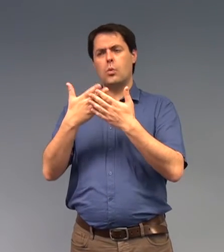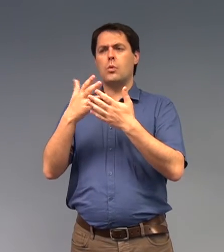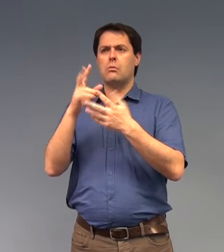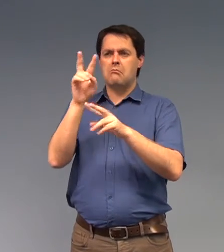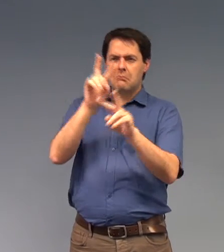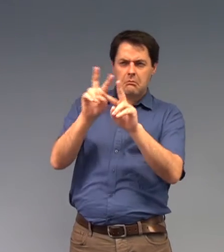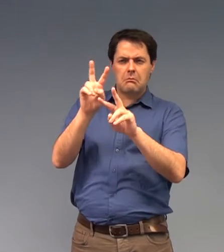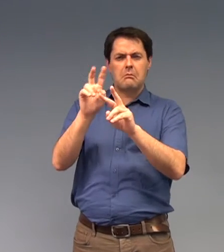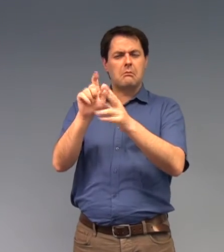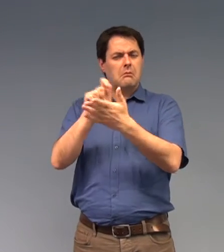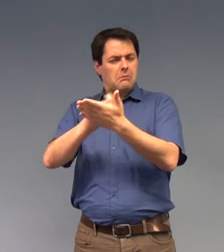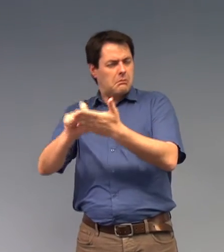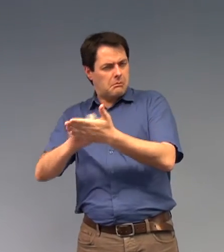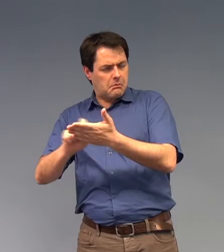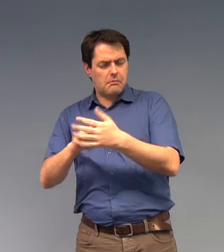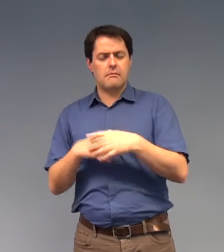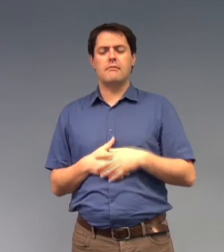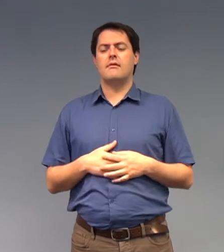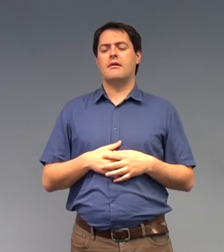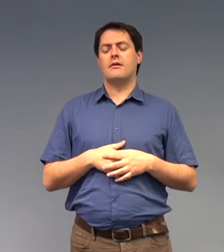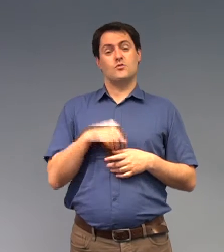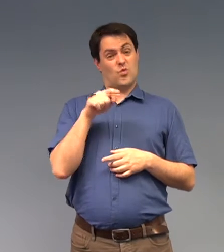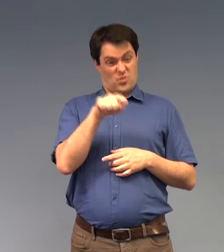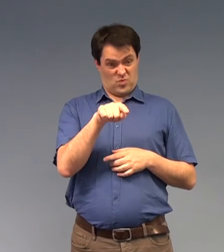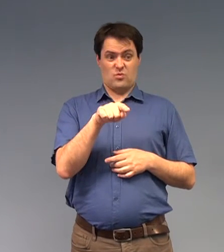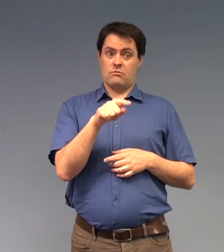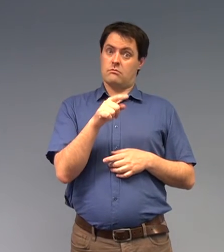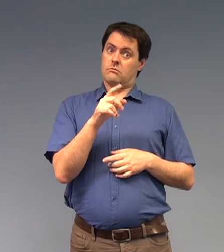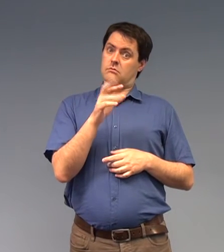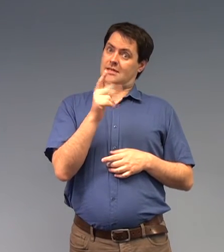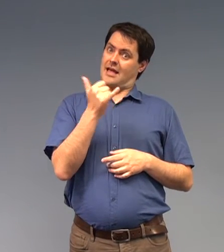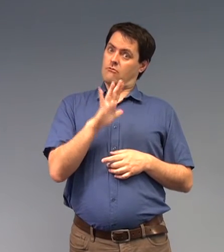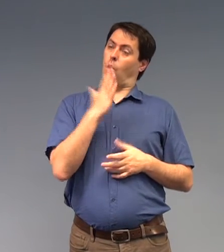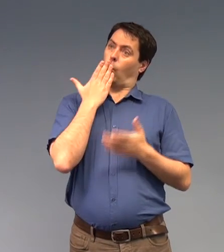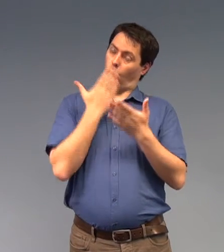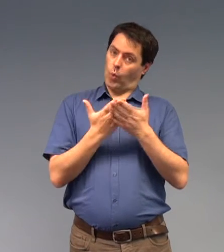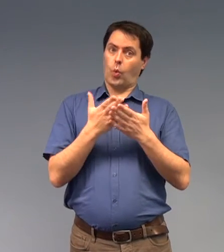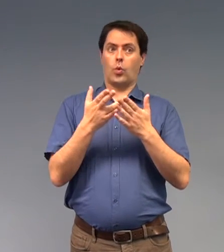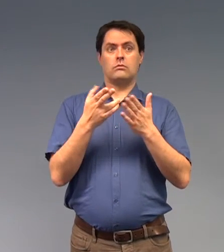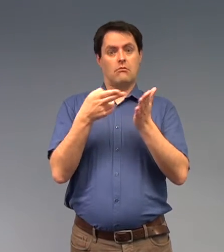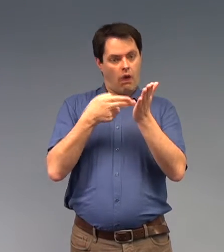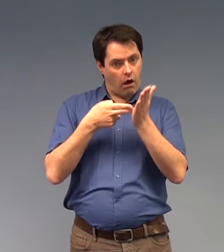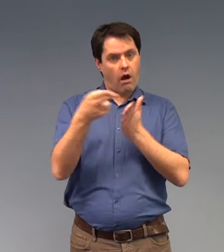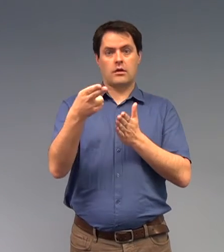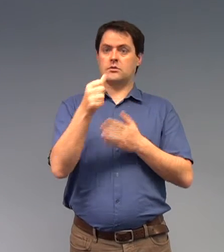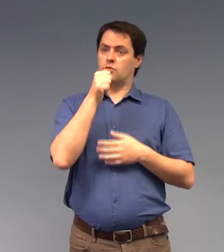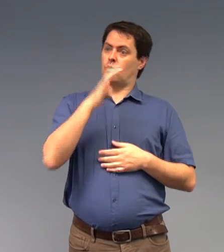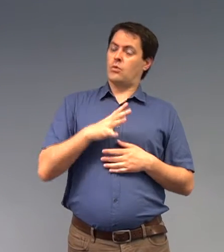And from the records, it looked like Matthew had good possible speechreading,